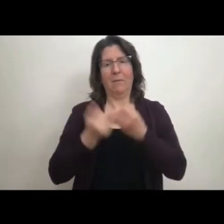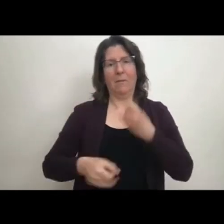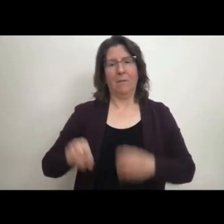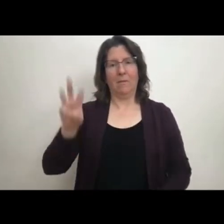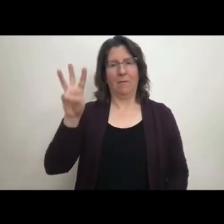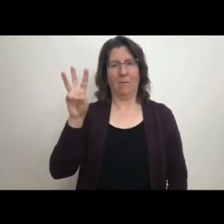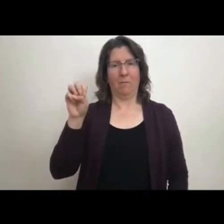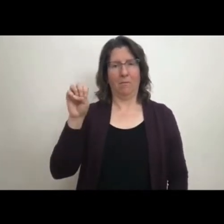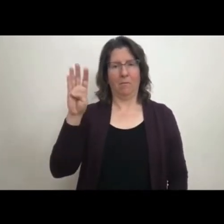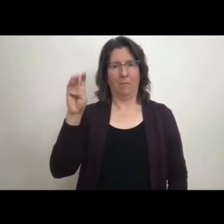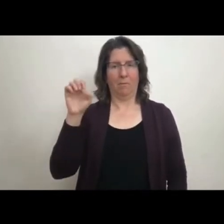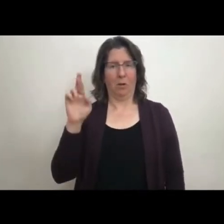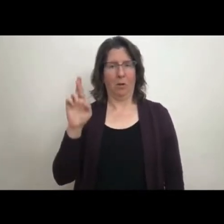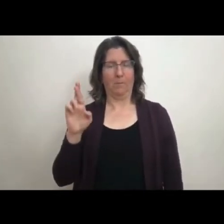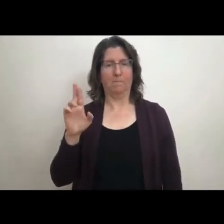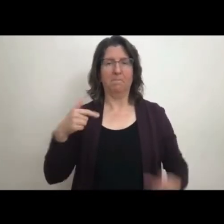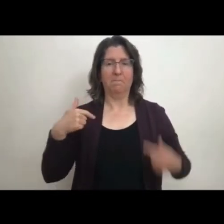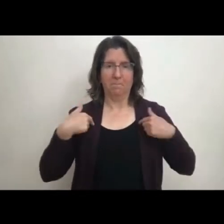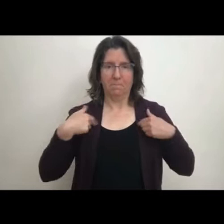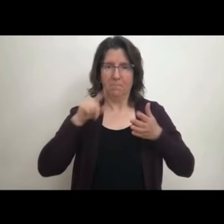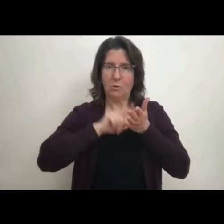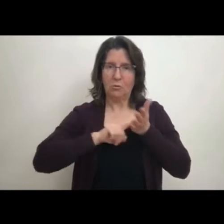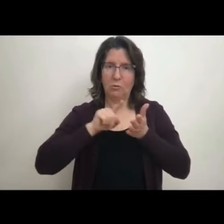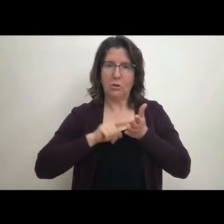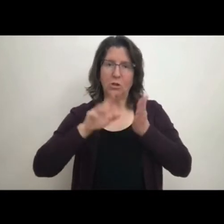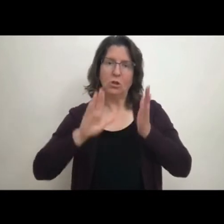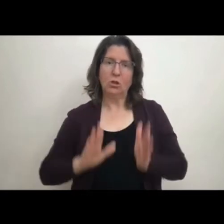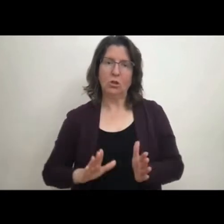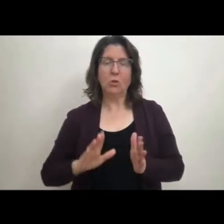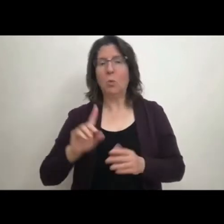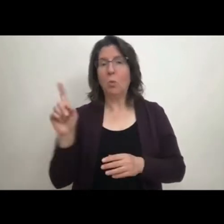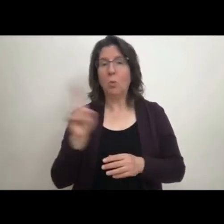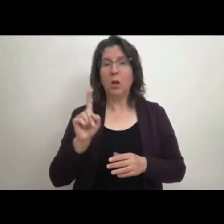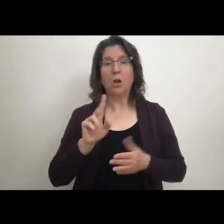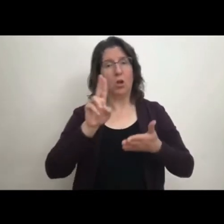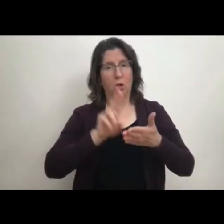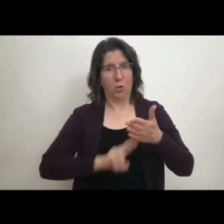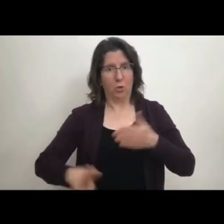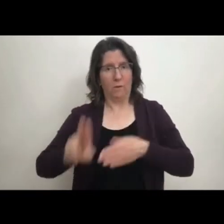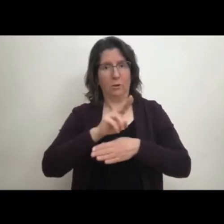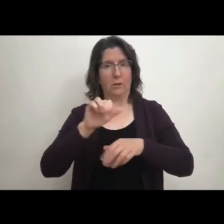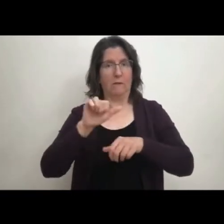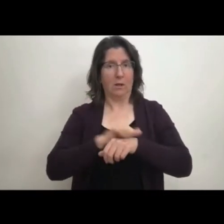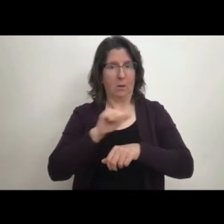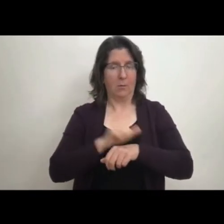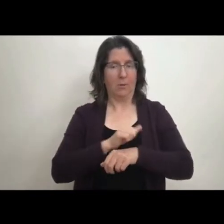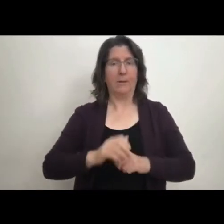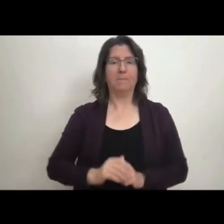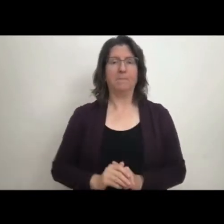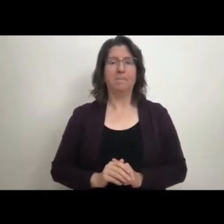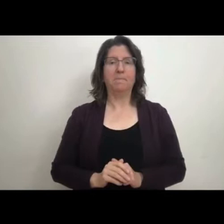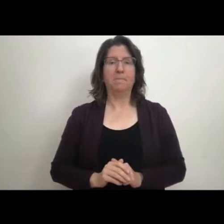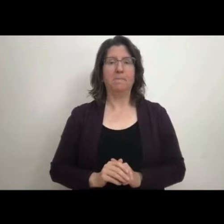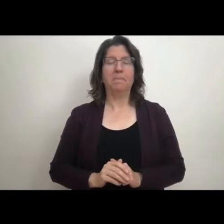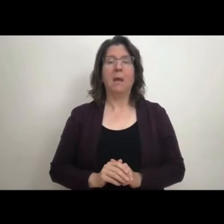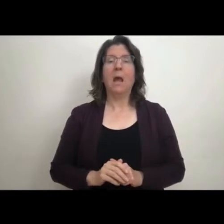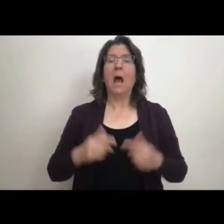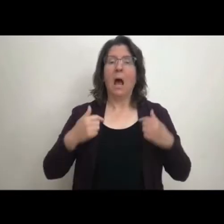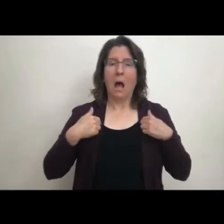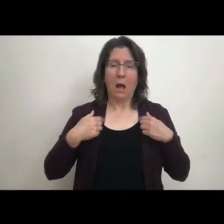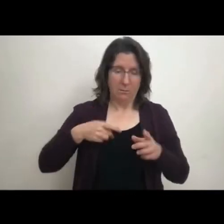I am Joanne Weber and I am a researcher at the University of Alberta.